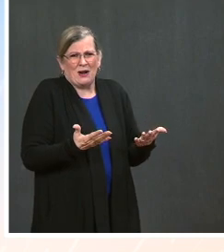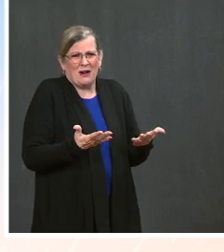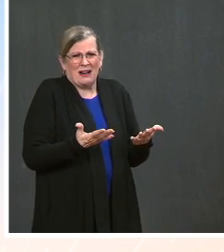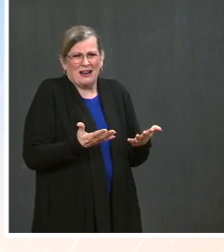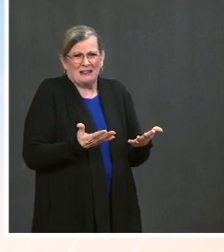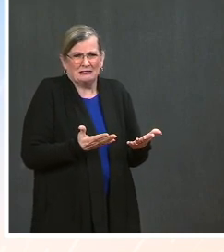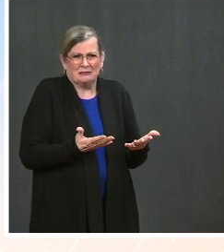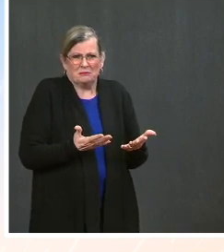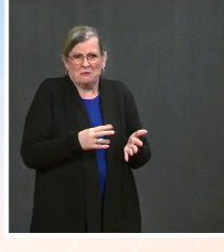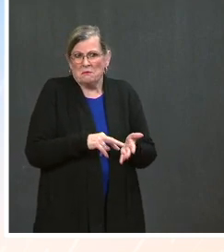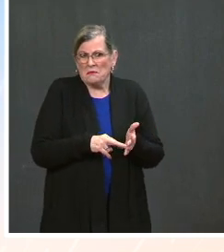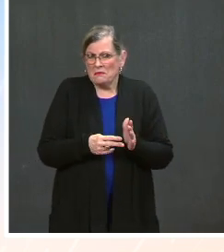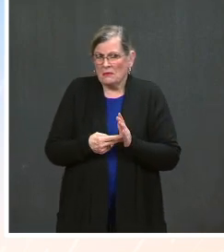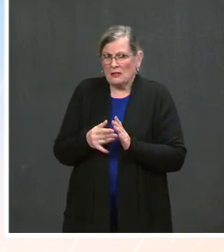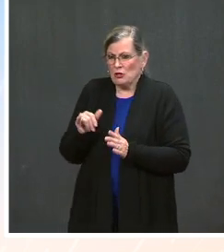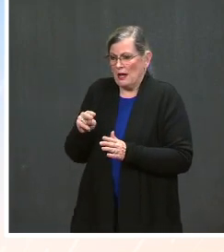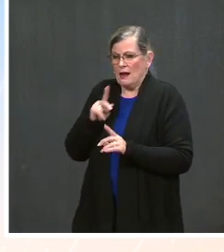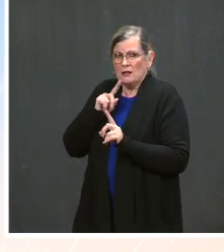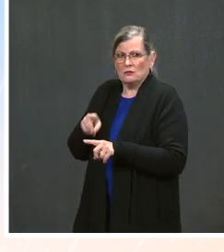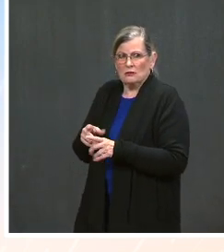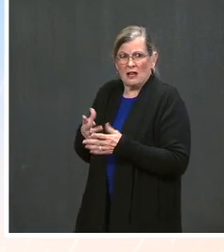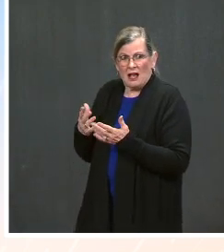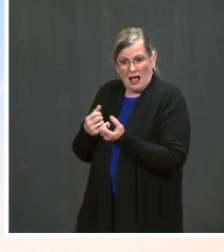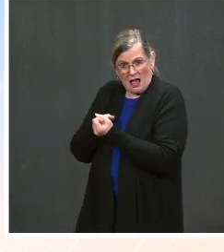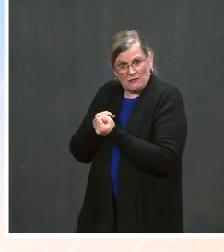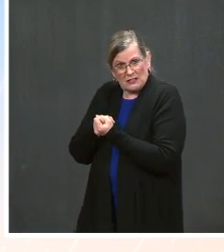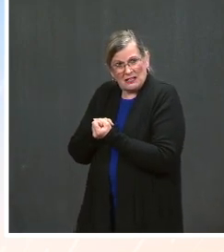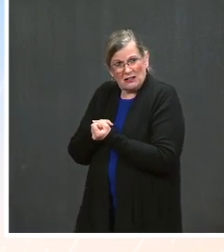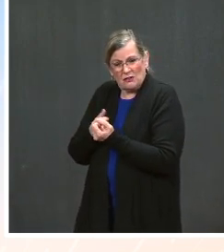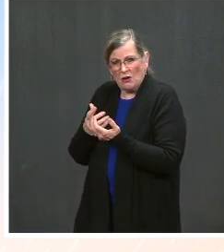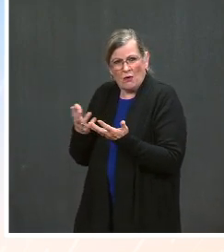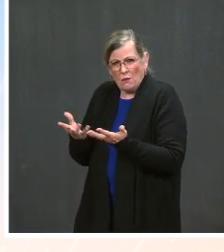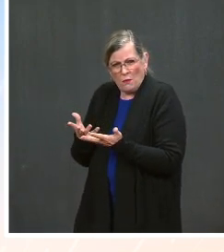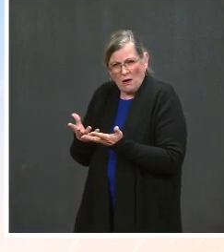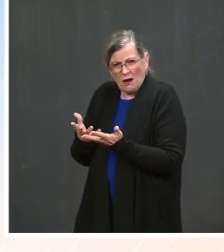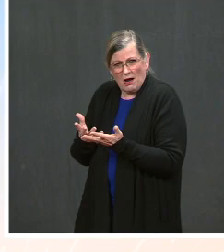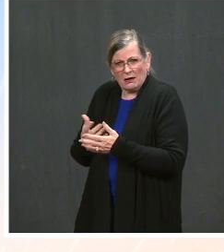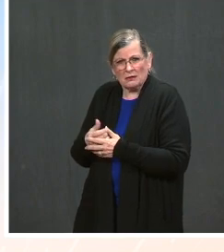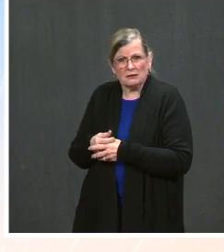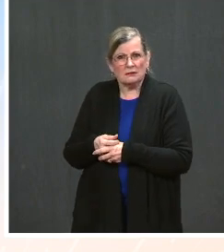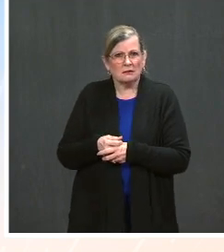when it comes to voting rights bills in the states where they reside and where they call home,